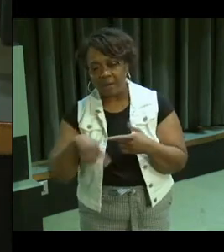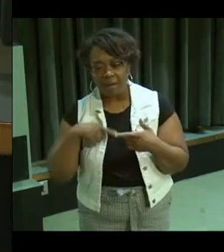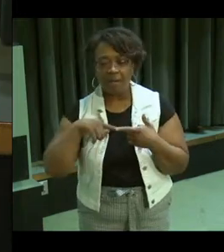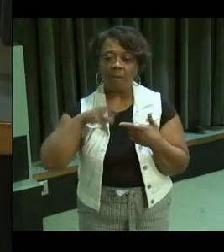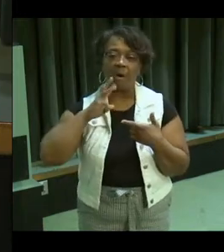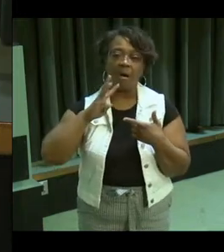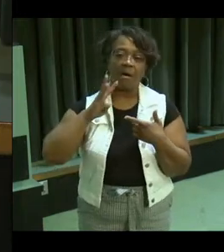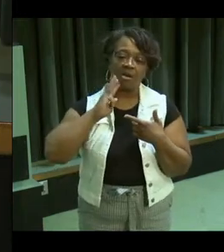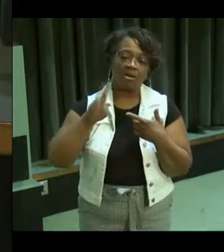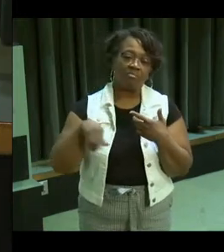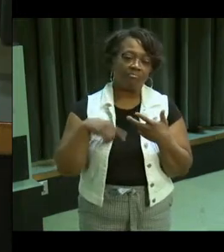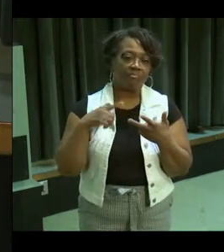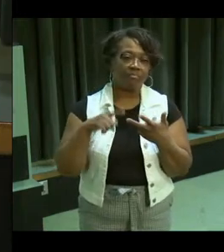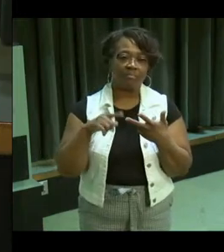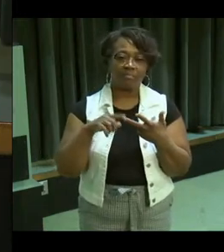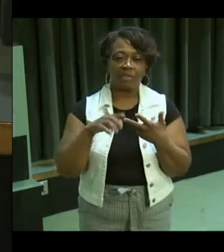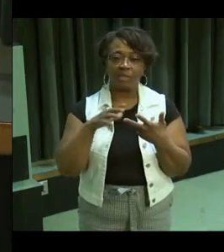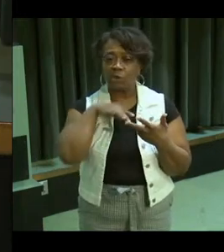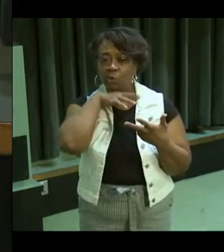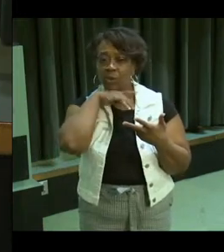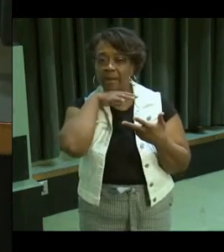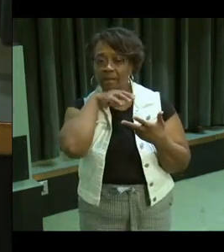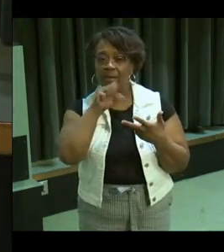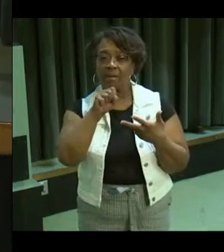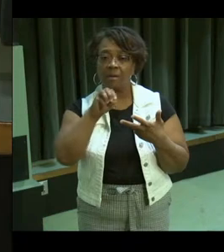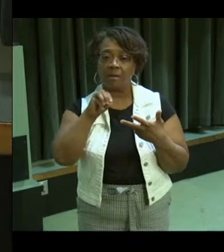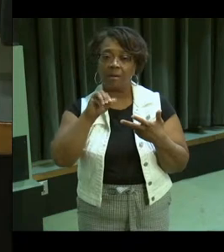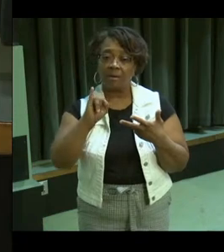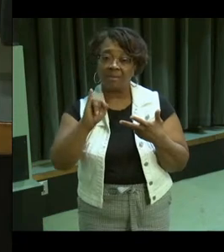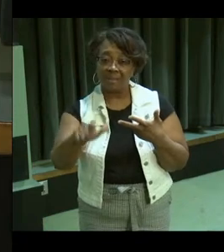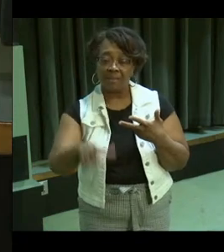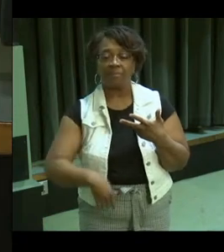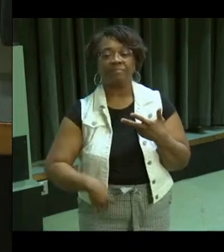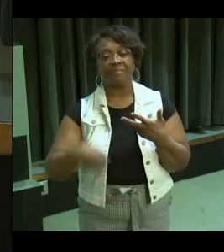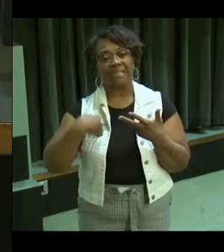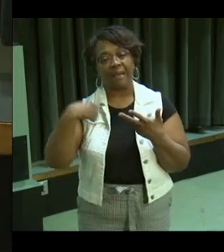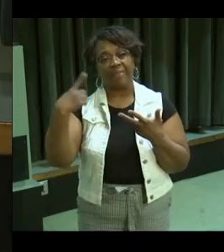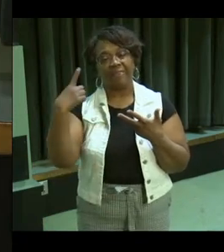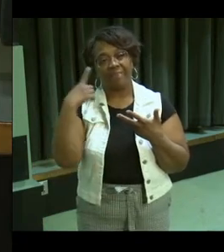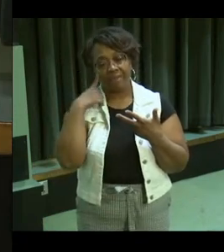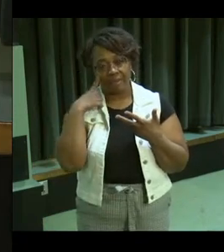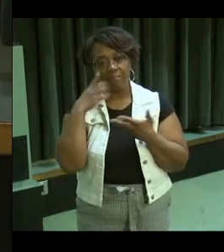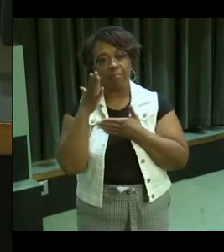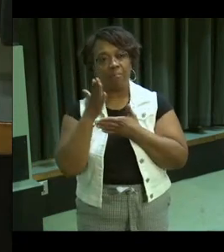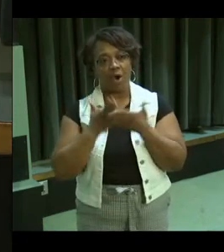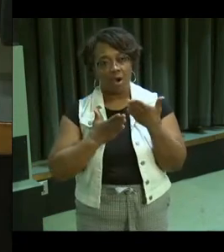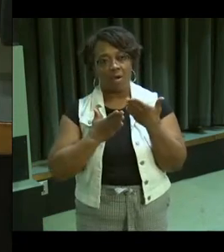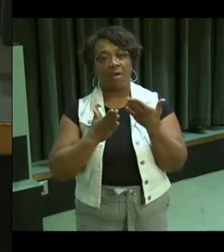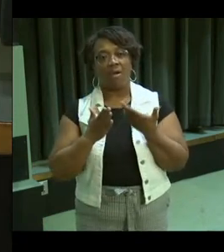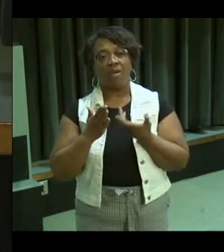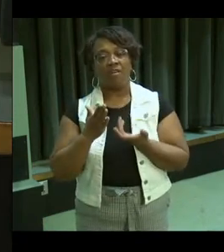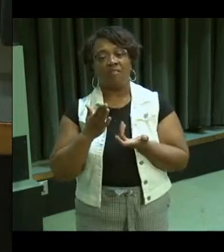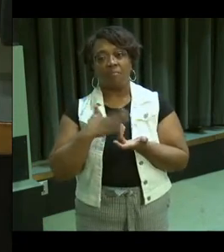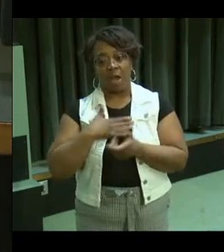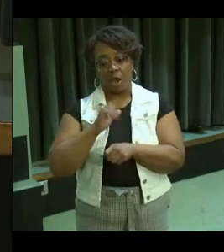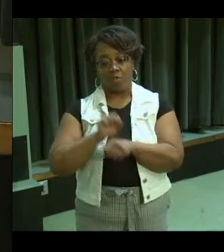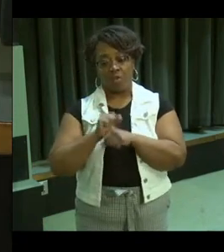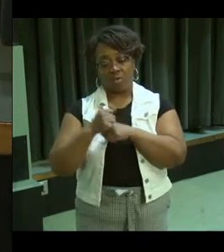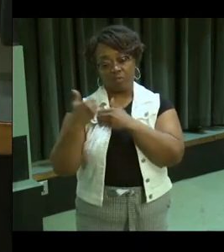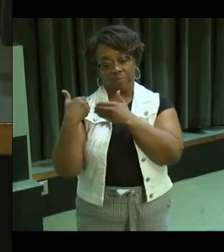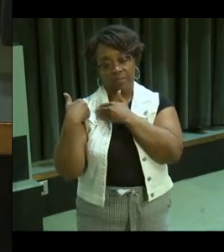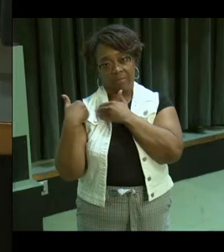water, and soil, I think that